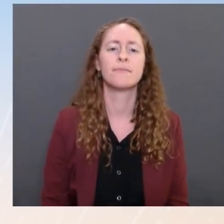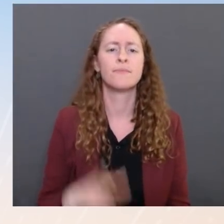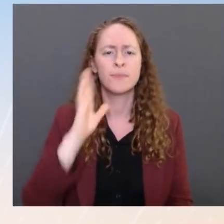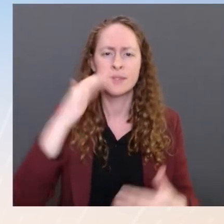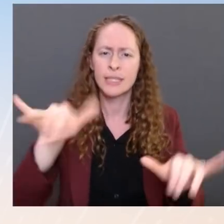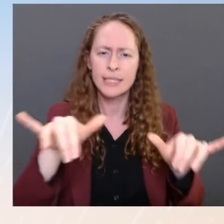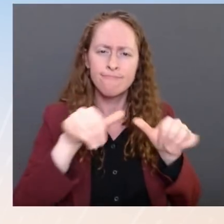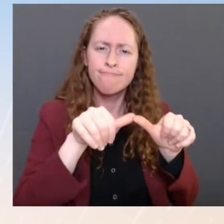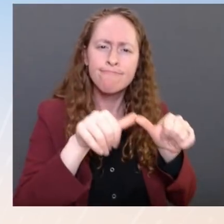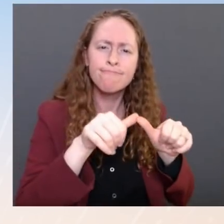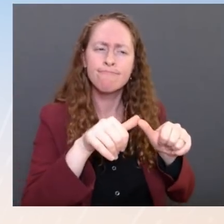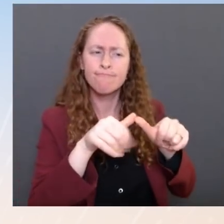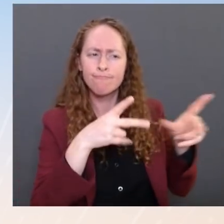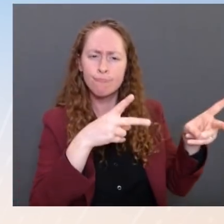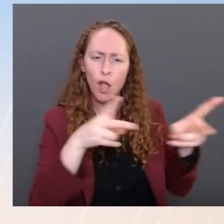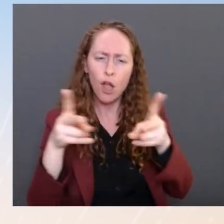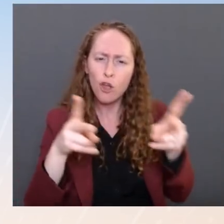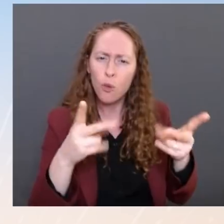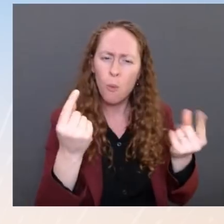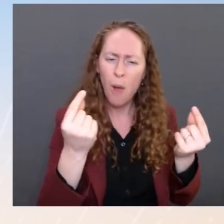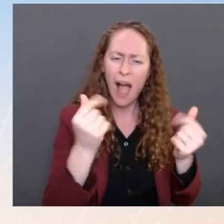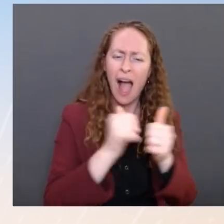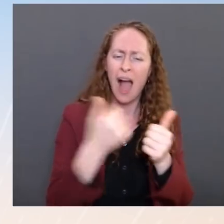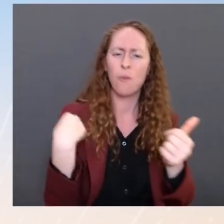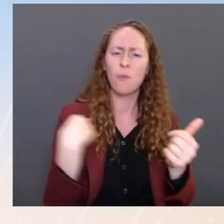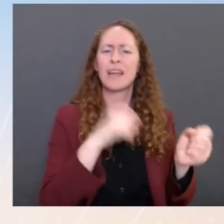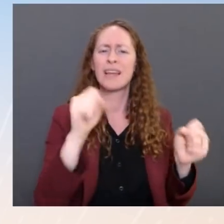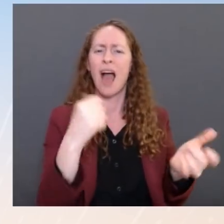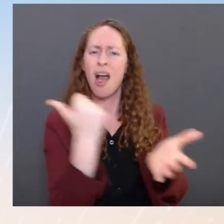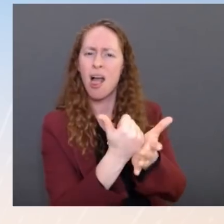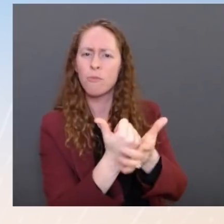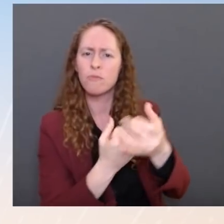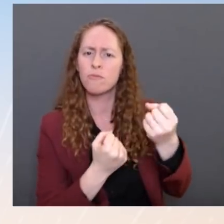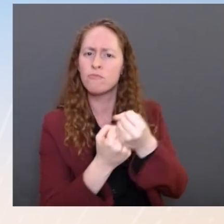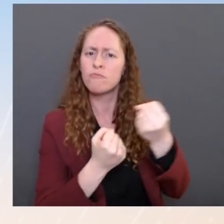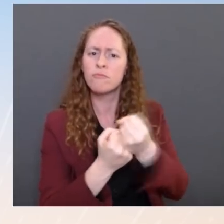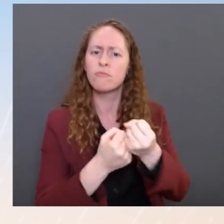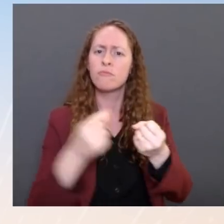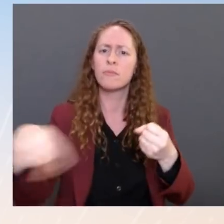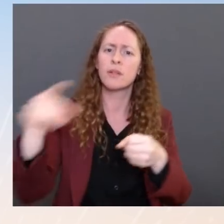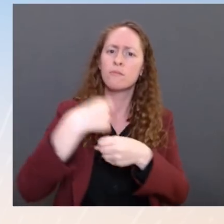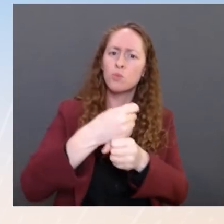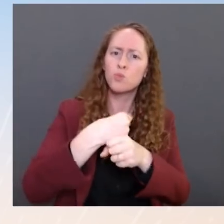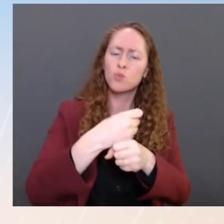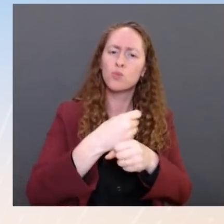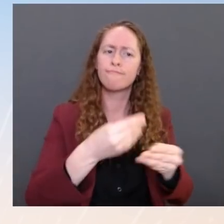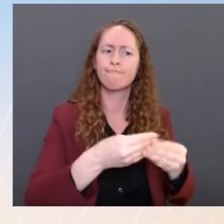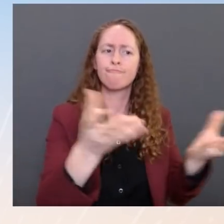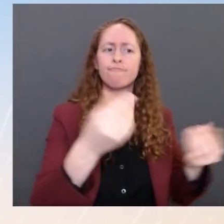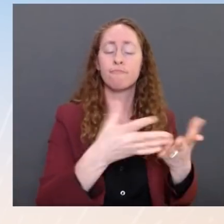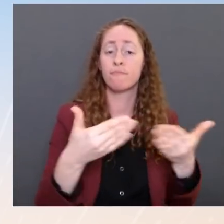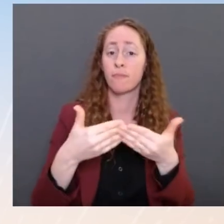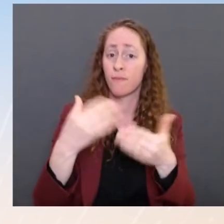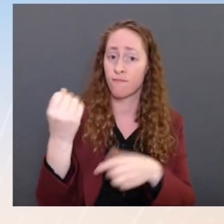and rapid increase in the production and distribution of baby formula. Today, we also marked -- and you heard the President do this, this morning --